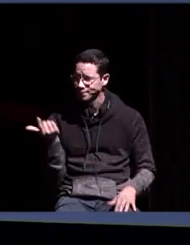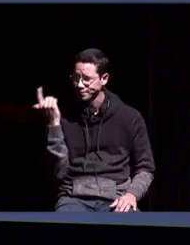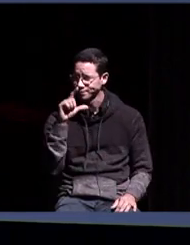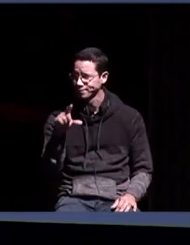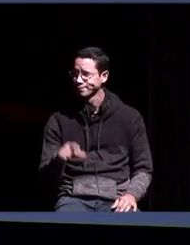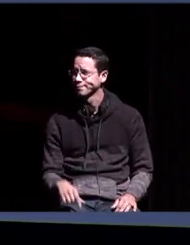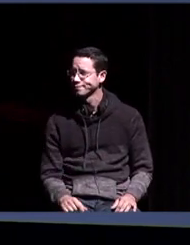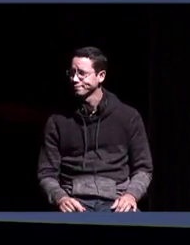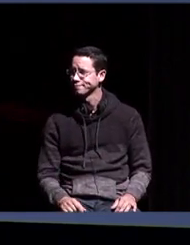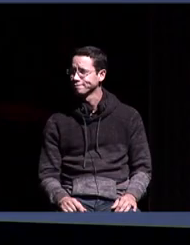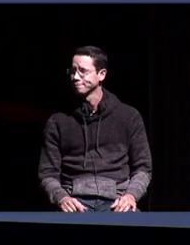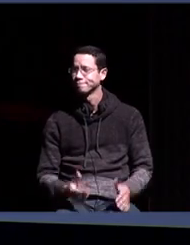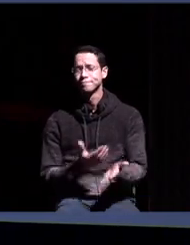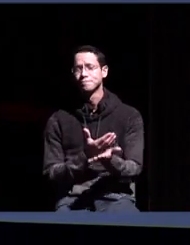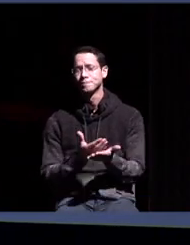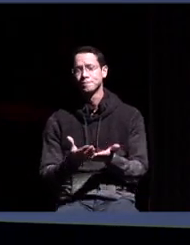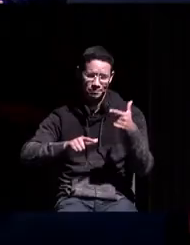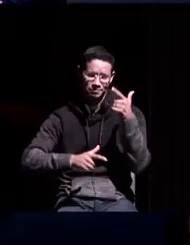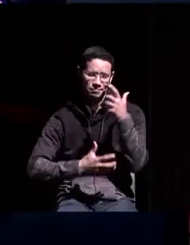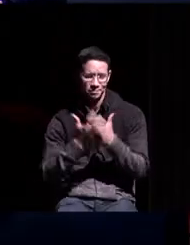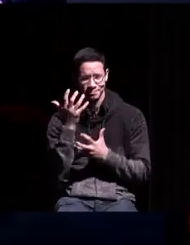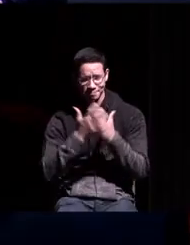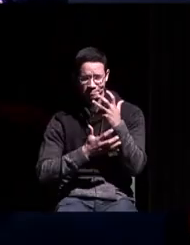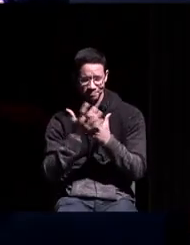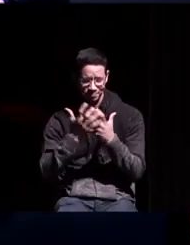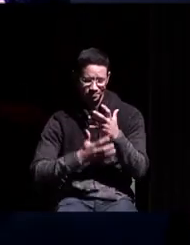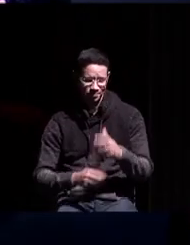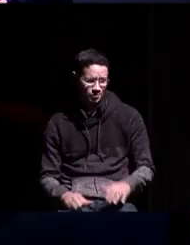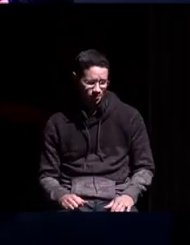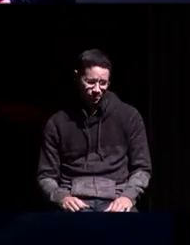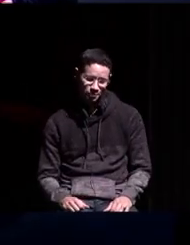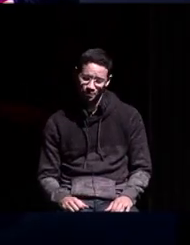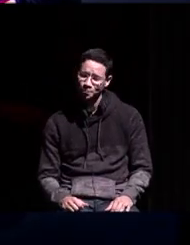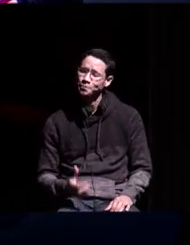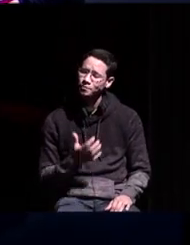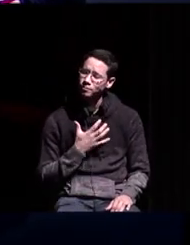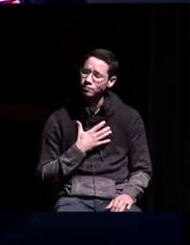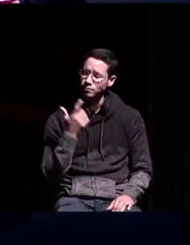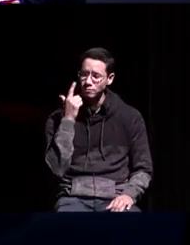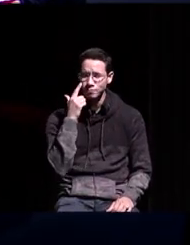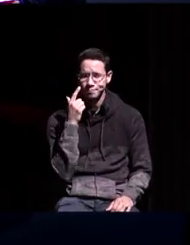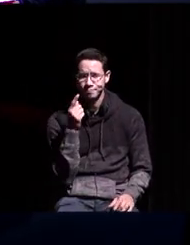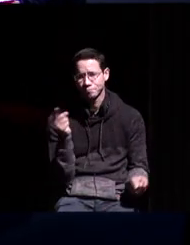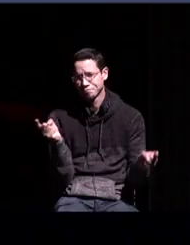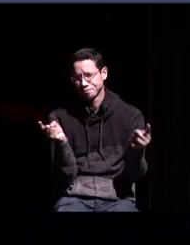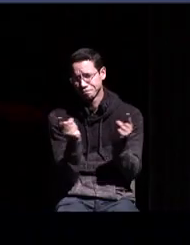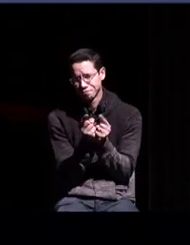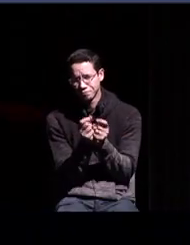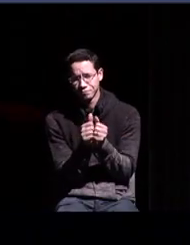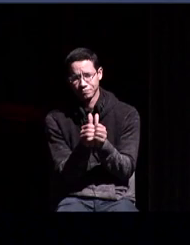and will now begin our work. I’d like to do a brief opening